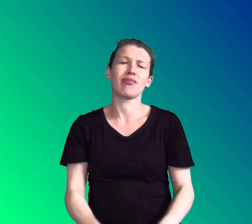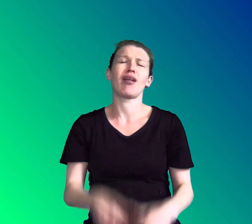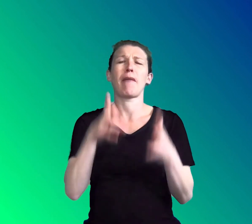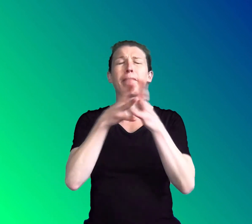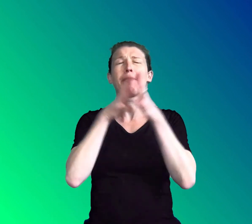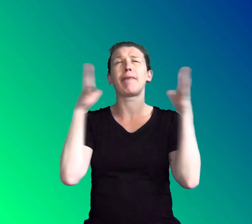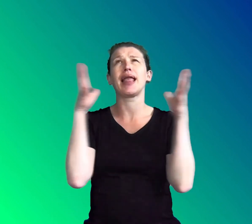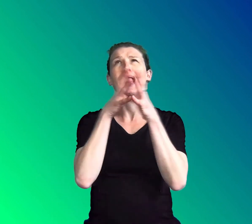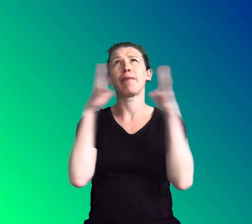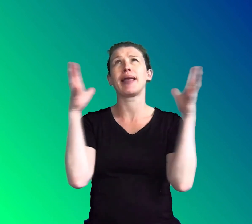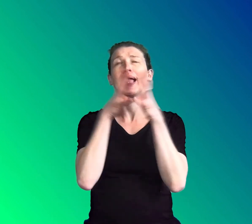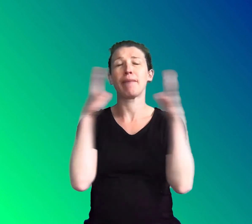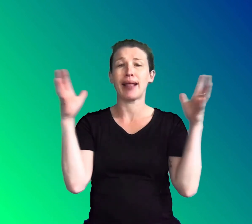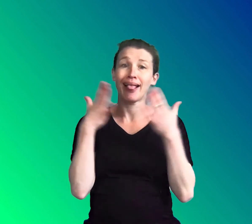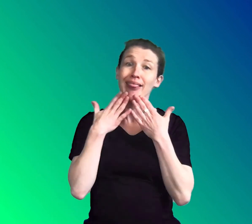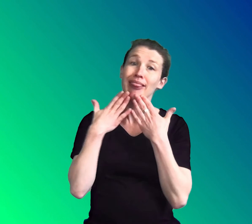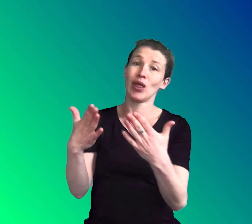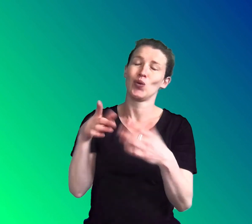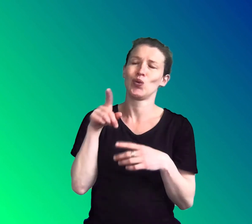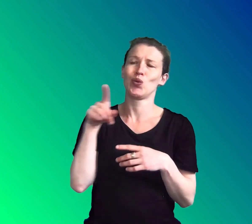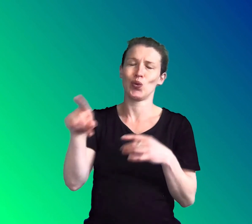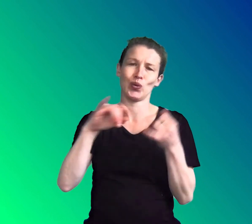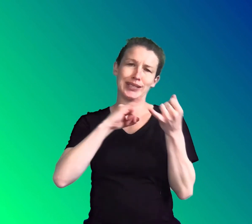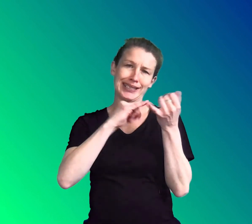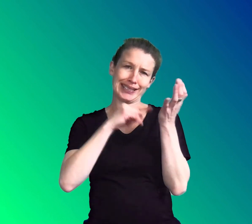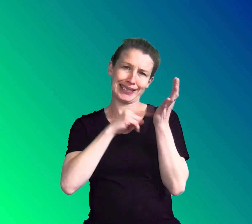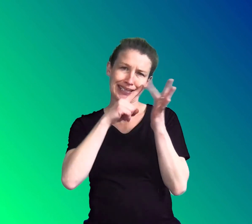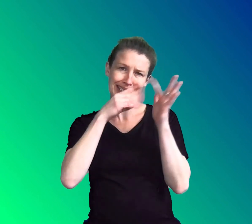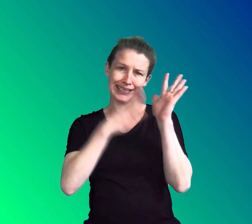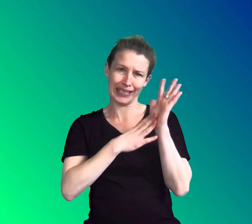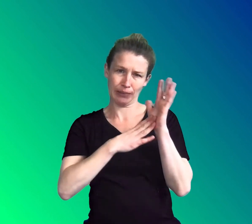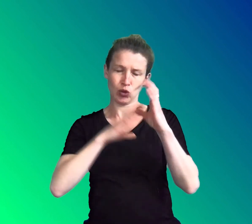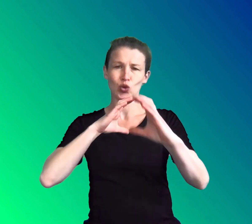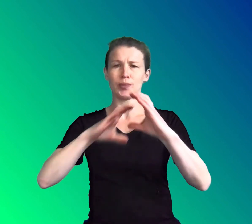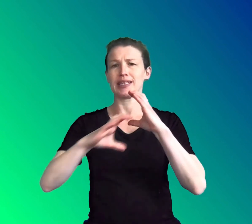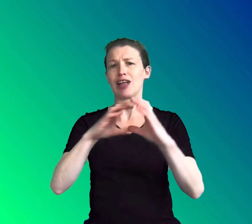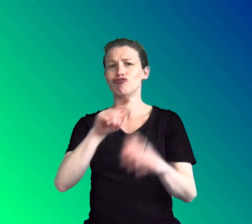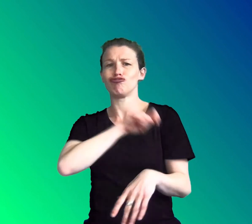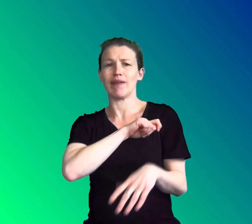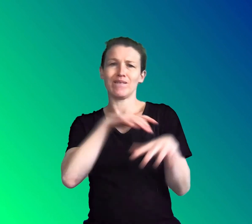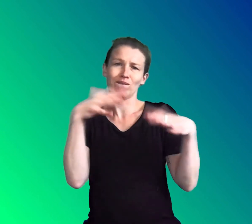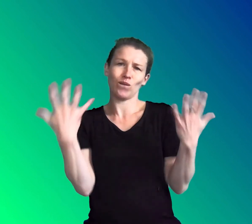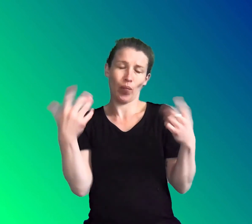Many thanks to STEM Communication Trust for supporting this project.